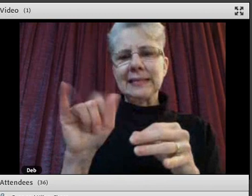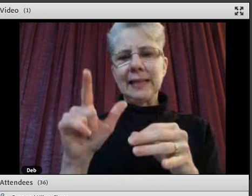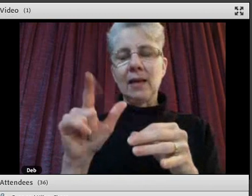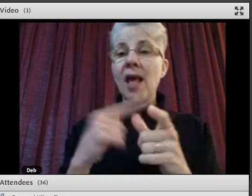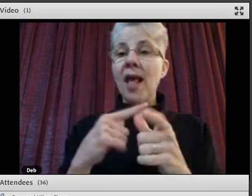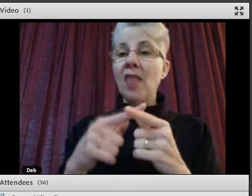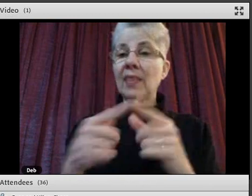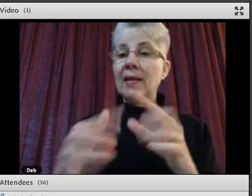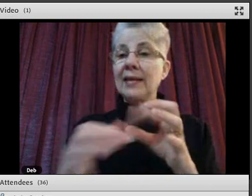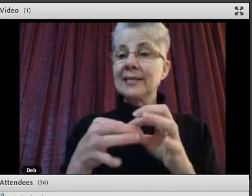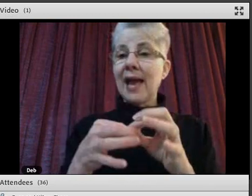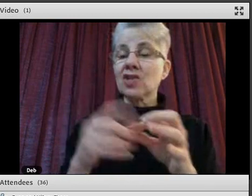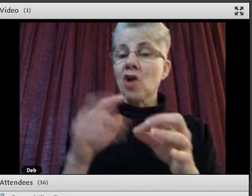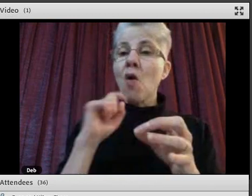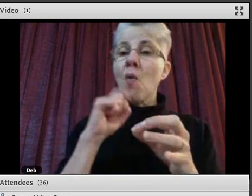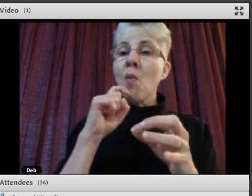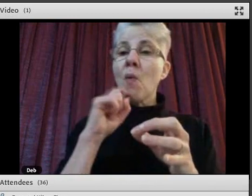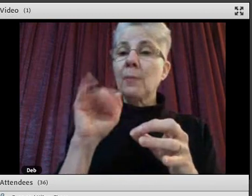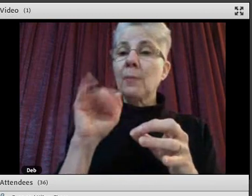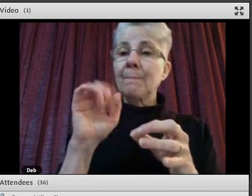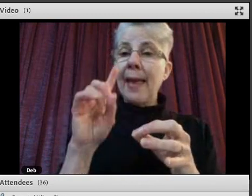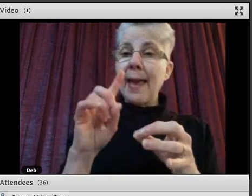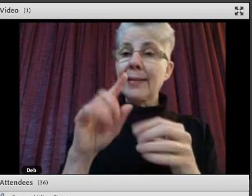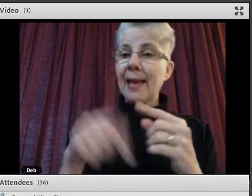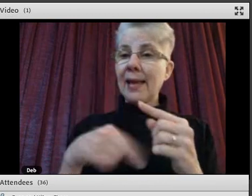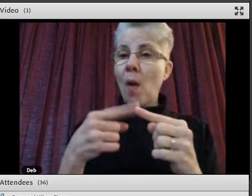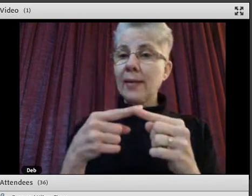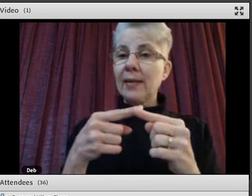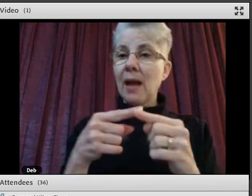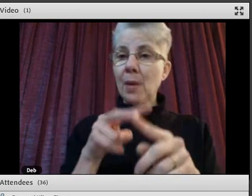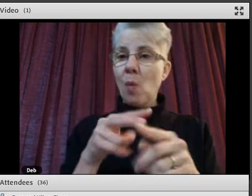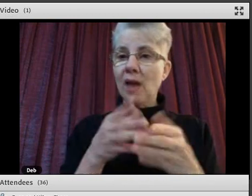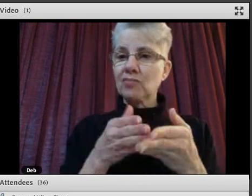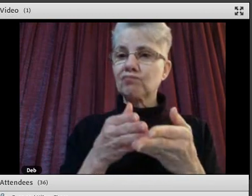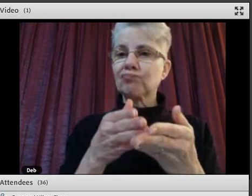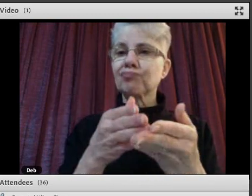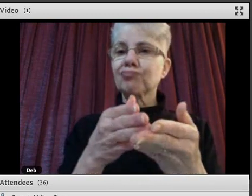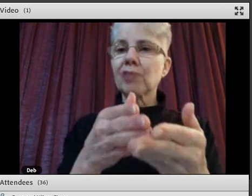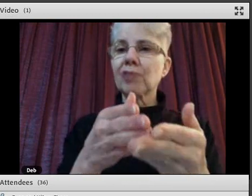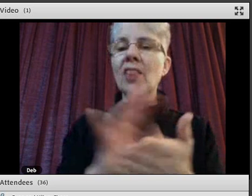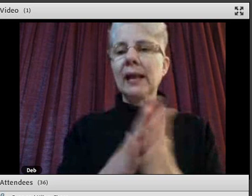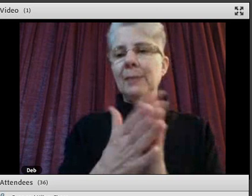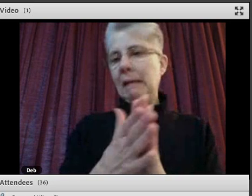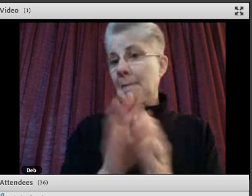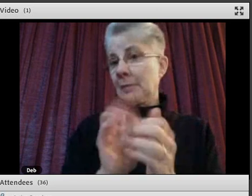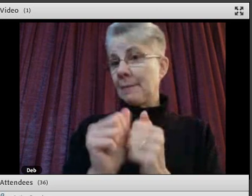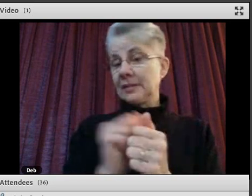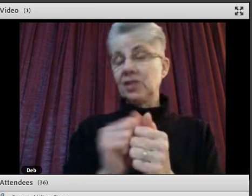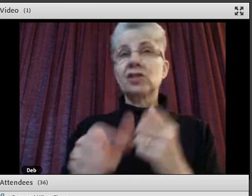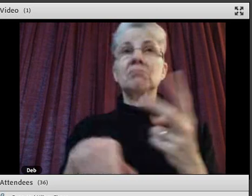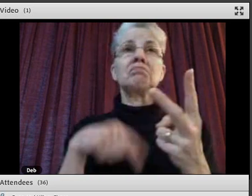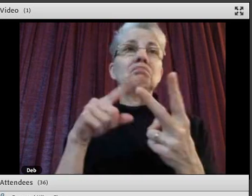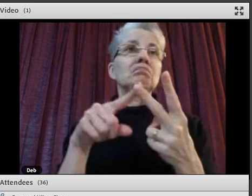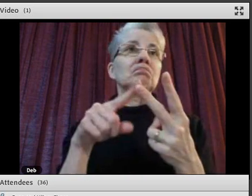So I'm going to attach a rubber band to the back, just like that, and then wind it up and watch it go. This can easily be turned into a competition.